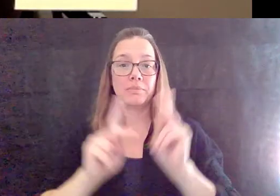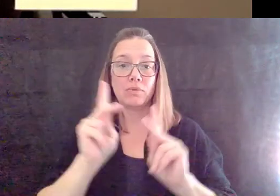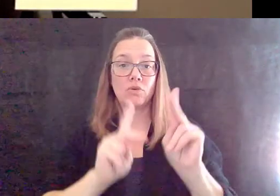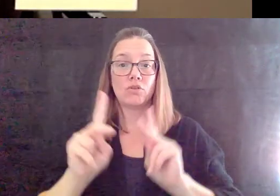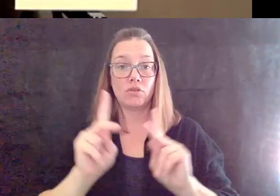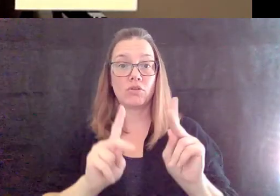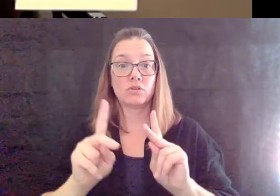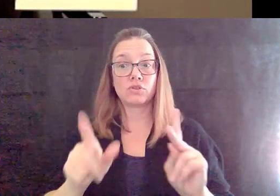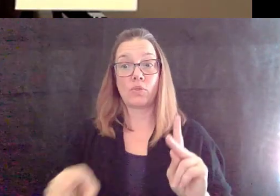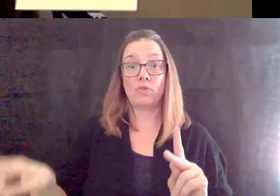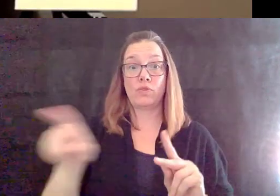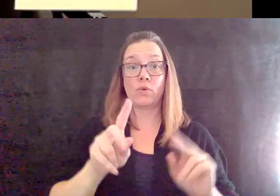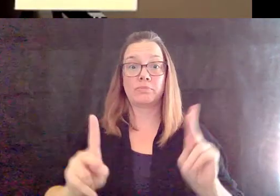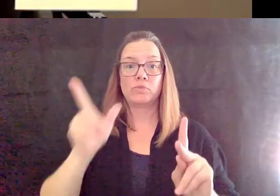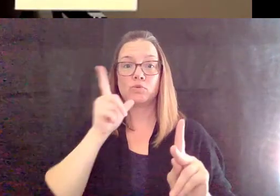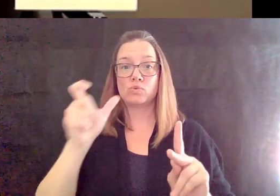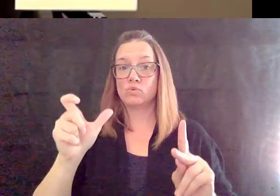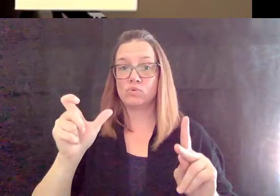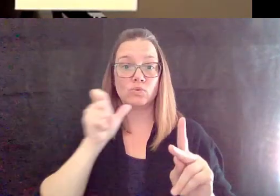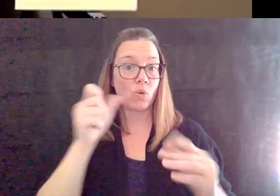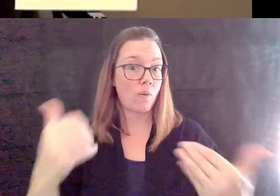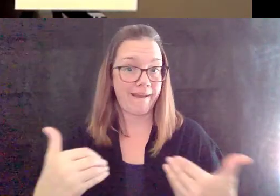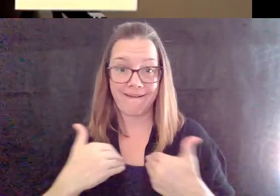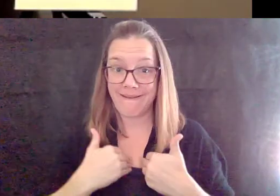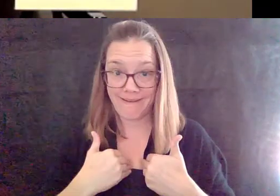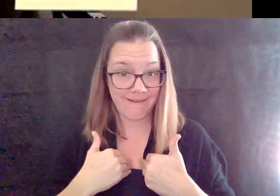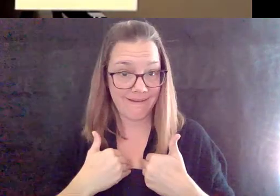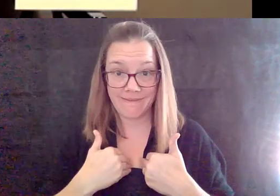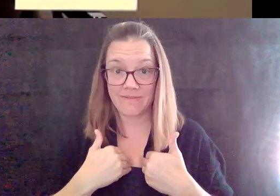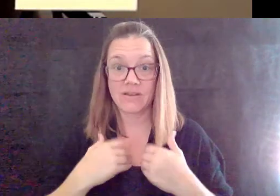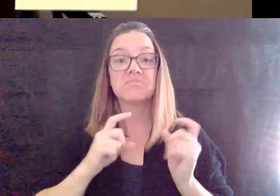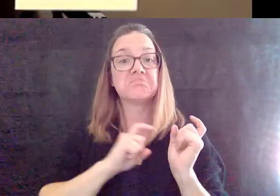needed hardware into the hands of those who don't have it.